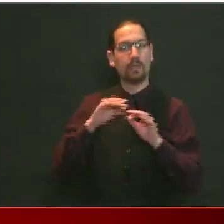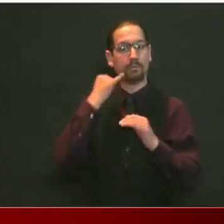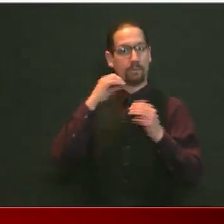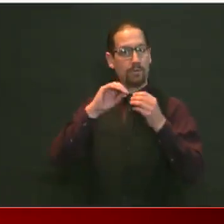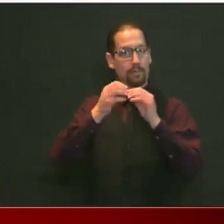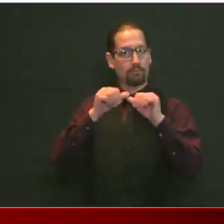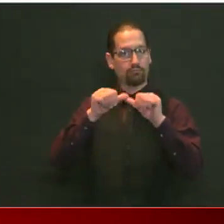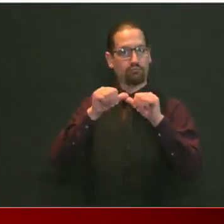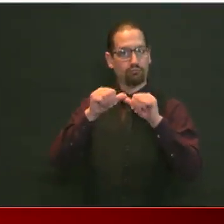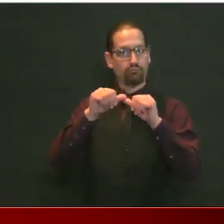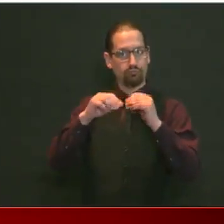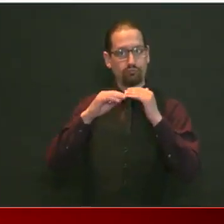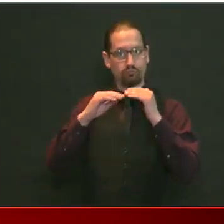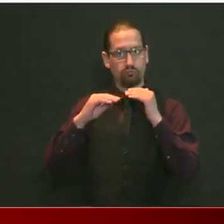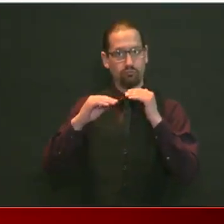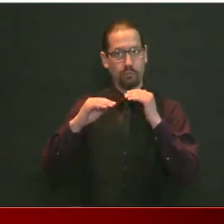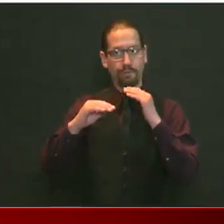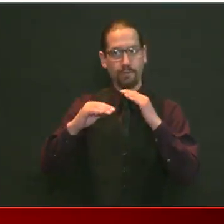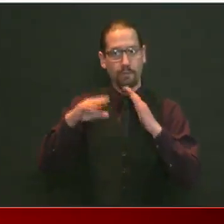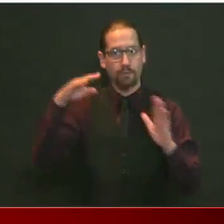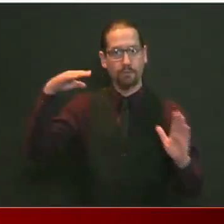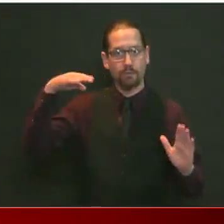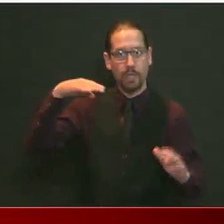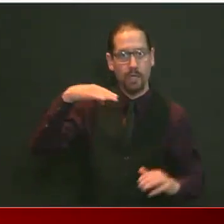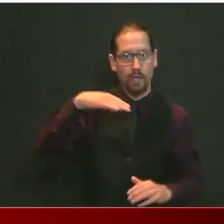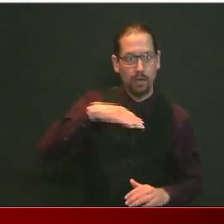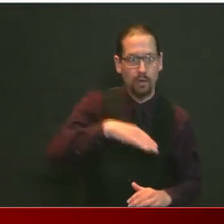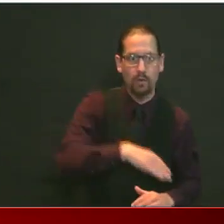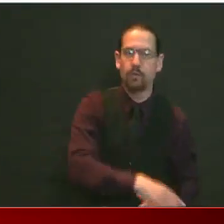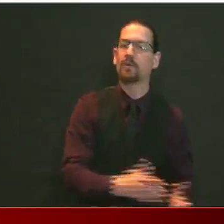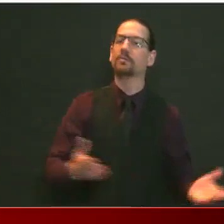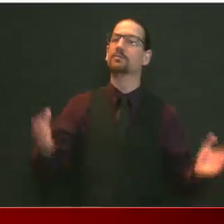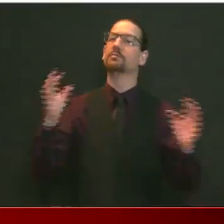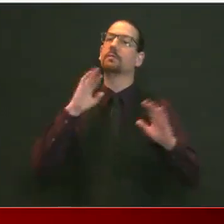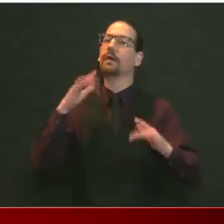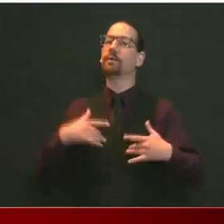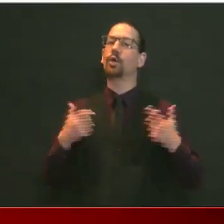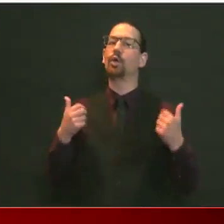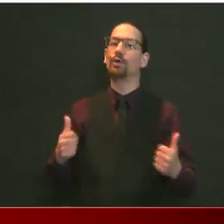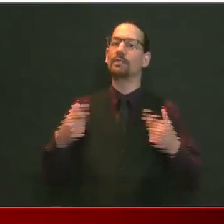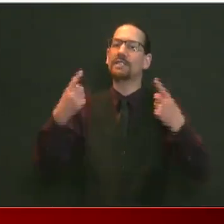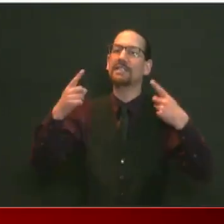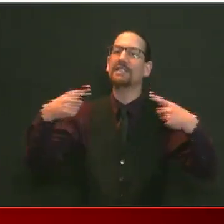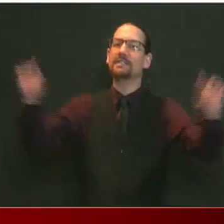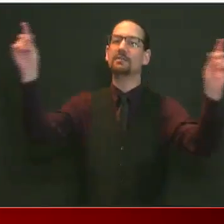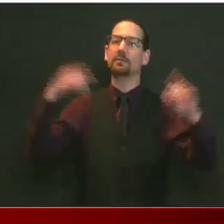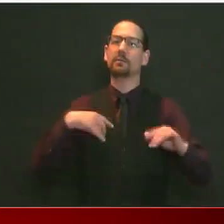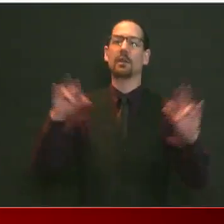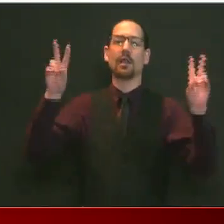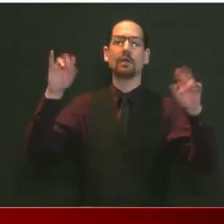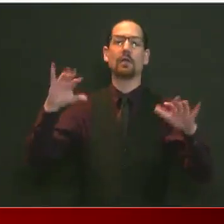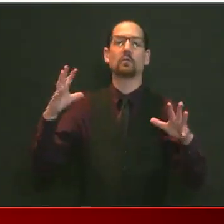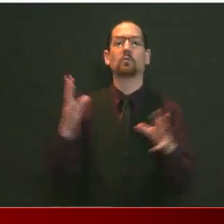A COUPLE OF WEEKS FROM NOW AND WE DO THAT AND WE DON'T SEE A SPIKE IN THE TREND, THAT'S A